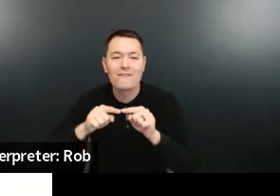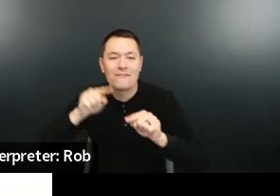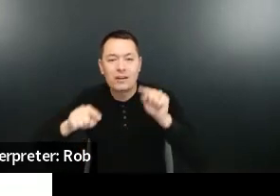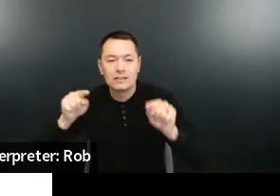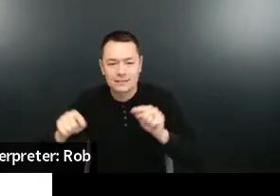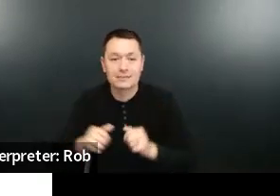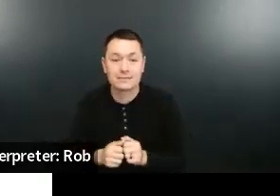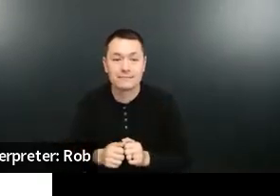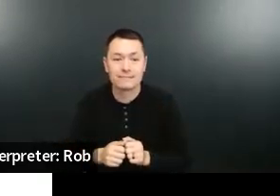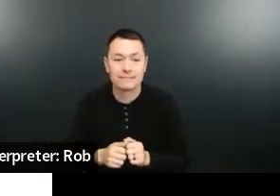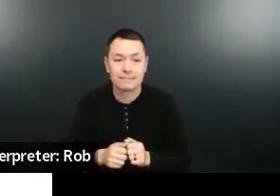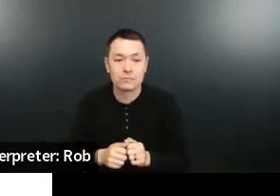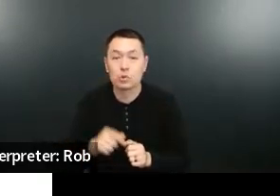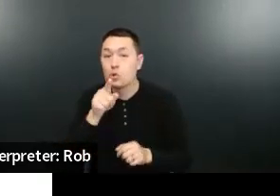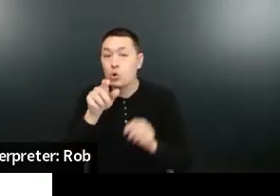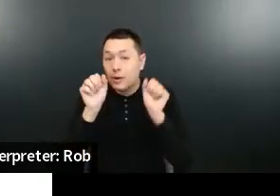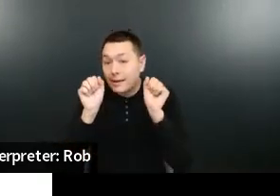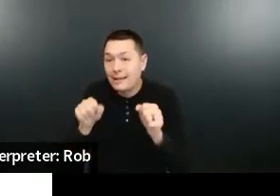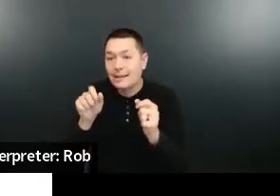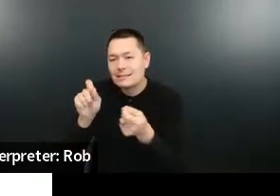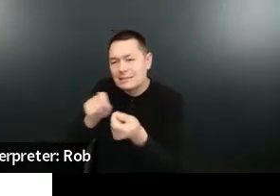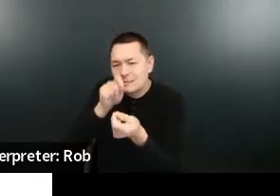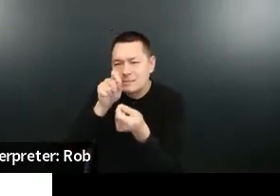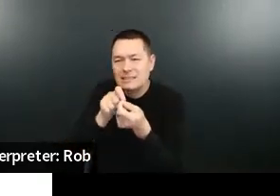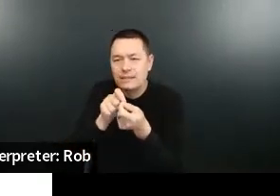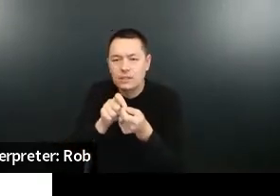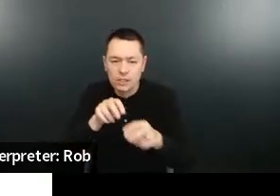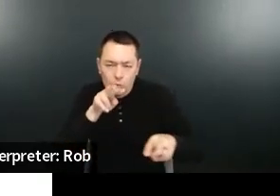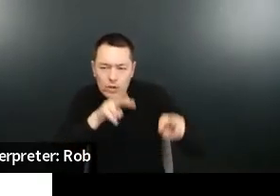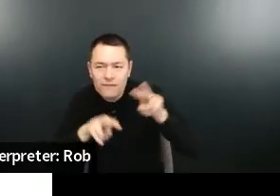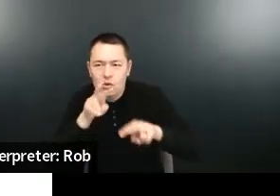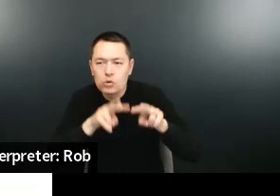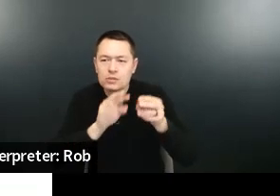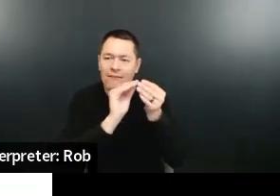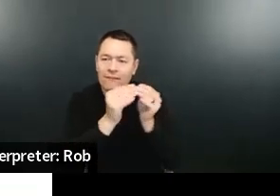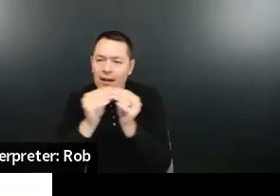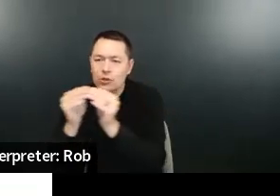So that you can specifically review our values that you are interested in.